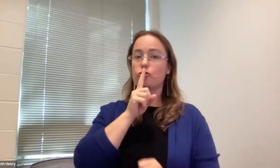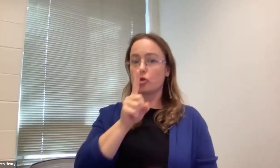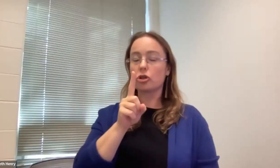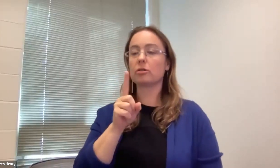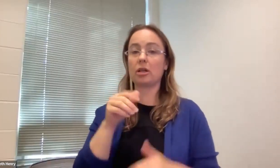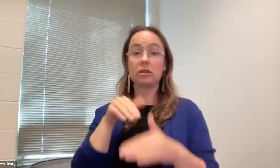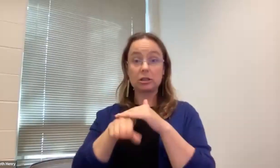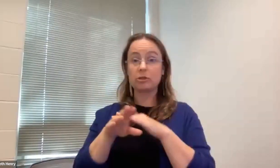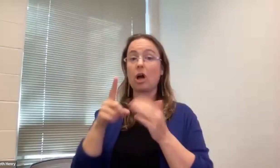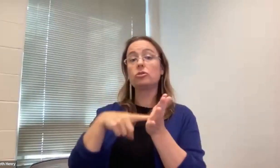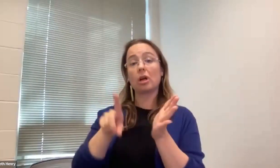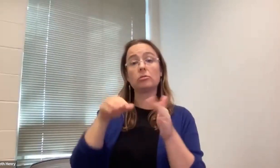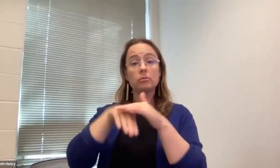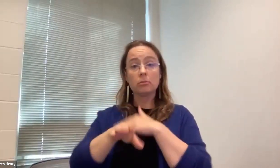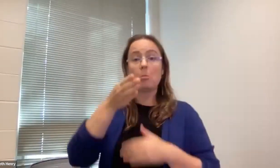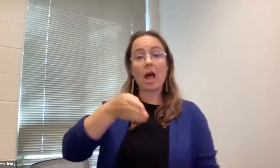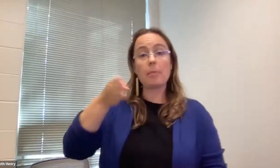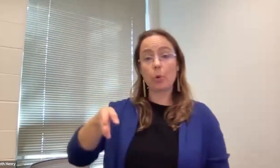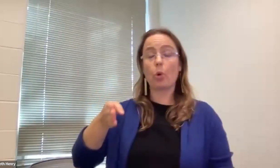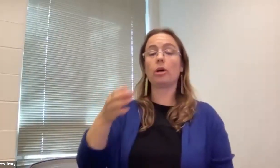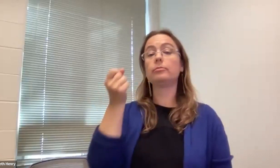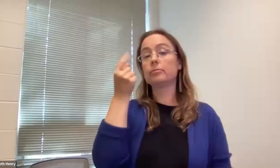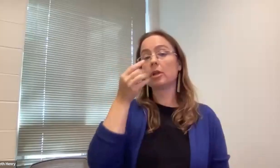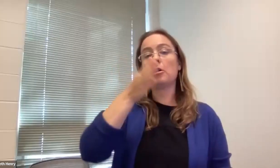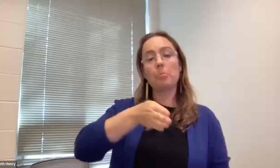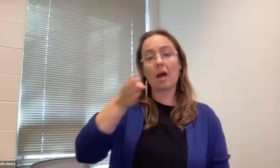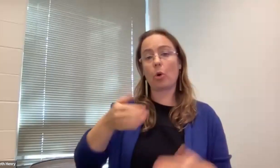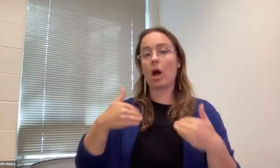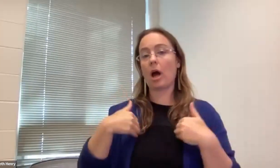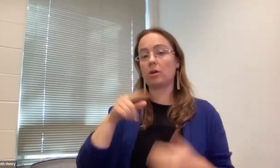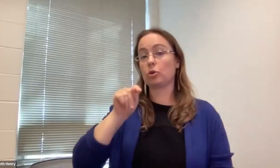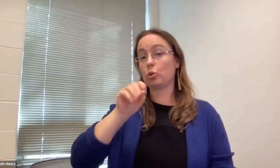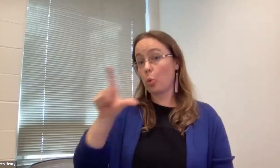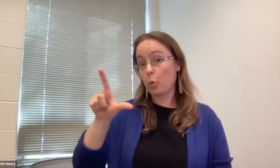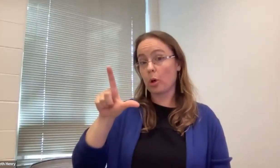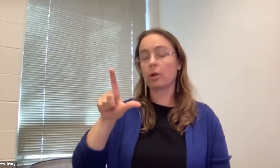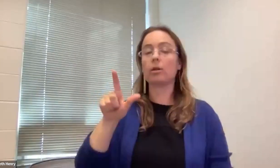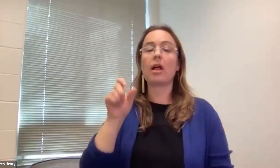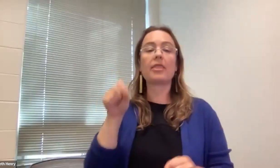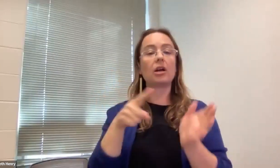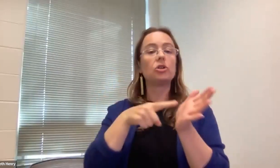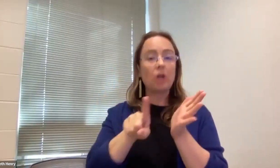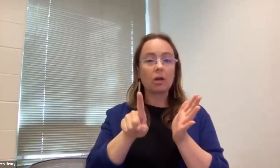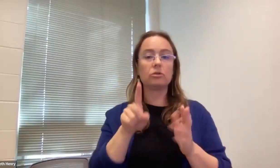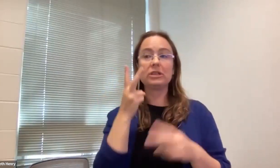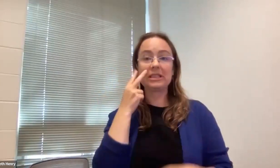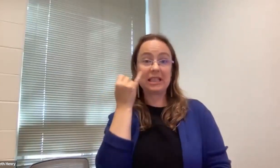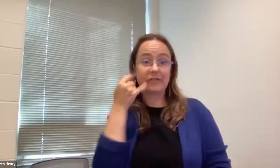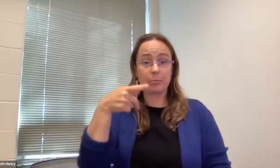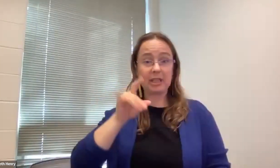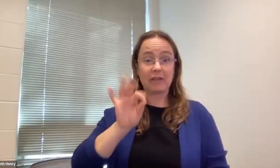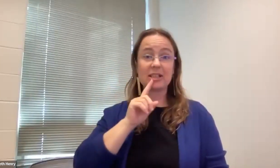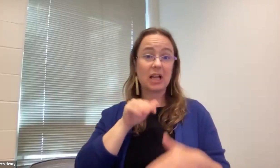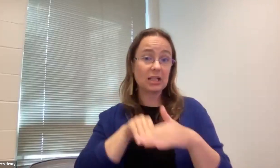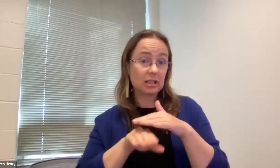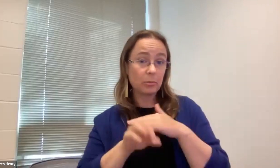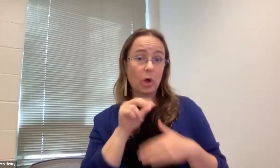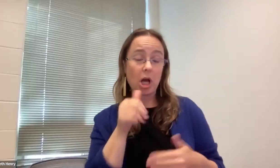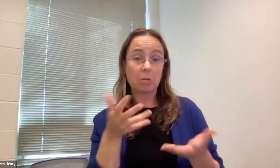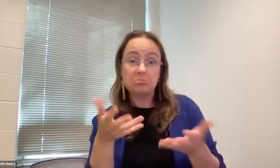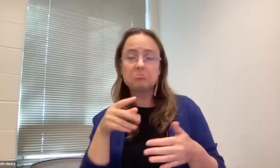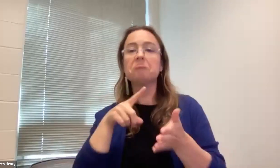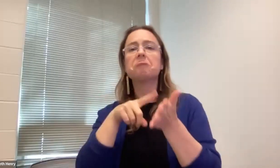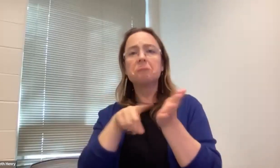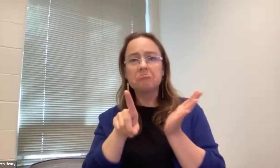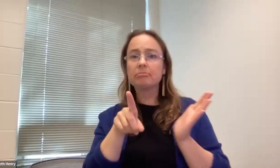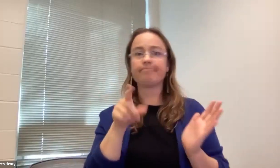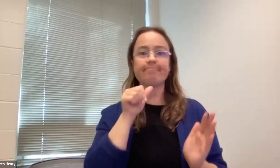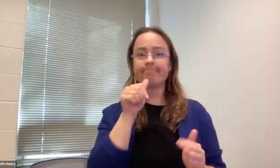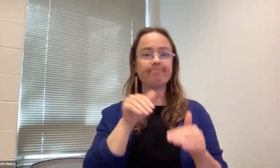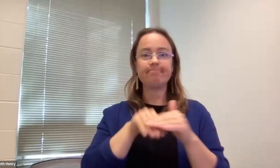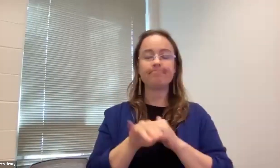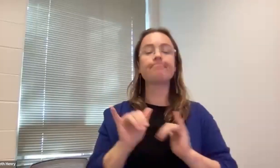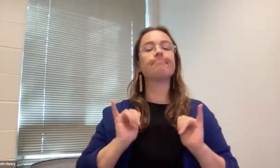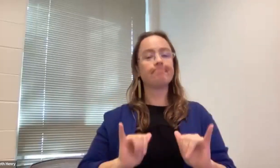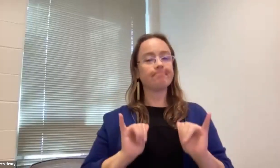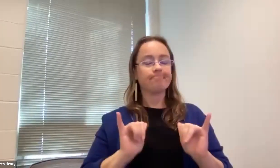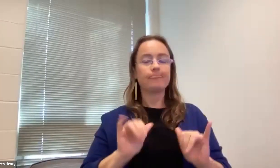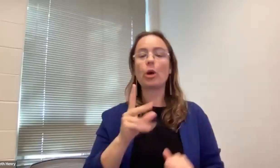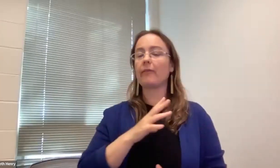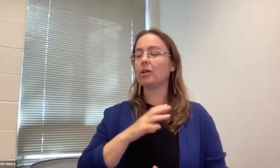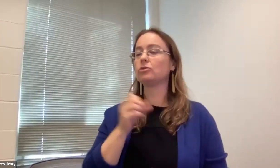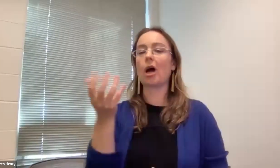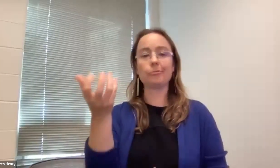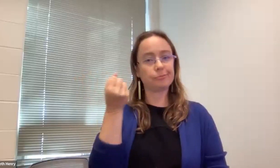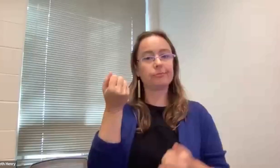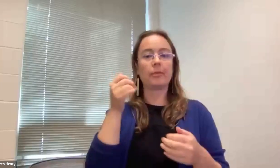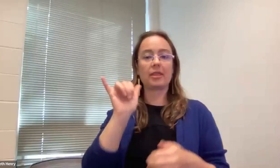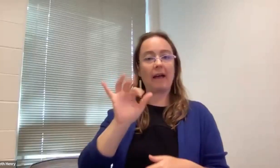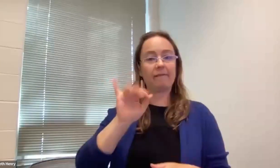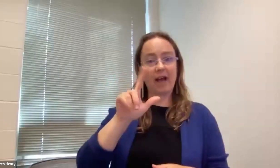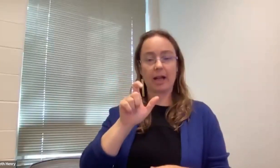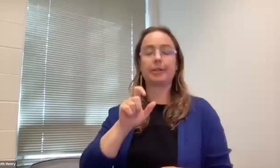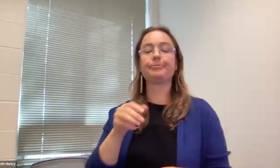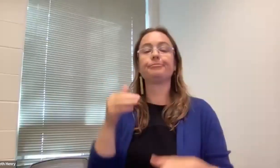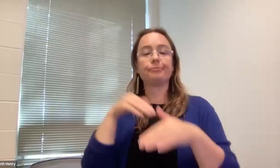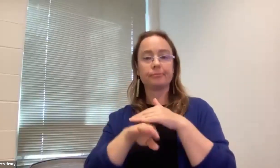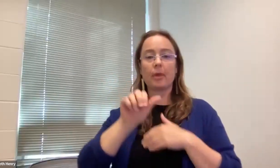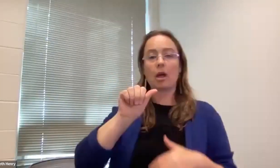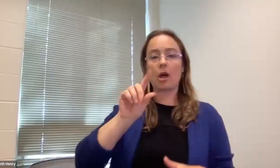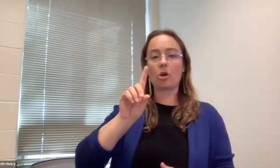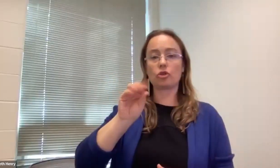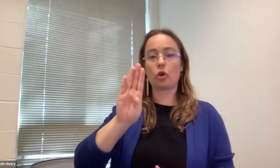Gustavo Navarrete (he/him/él): So a anytime we have a Pdf: we have to make sure that is accessible when you're putting it into blackboard. That is for our learning management system. Uh, and we use black. For to see whether that Pdf. Is actually accessible or not. And if it's not. Then we have to take that file